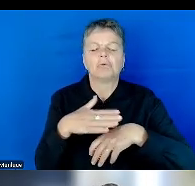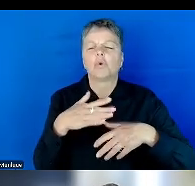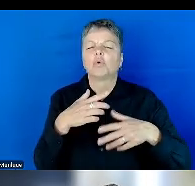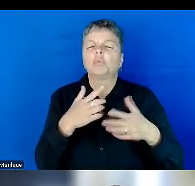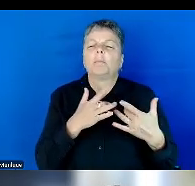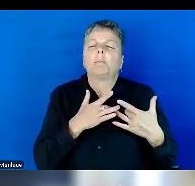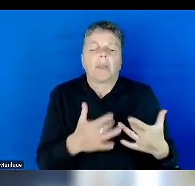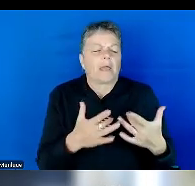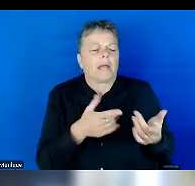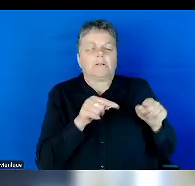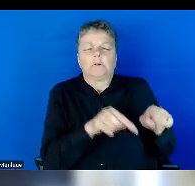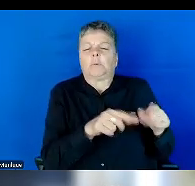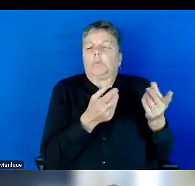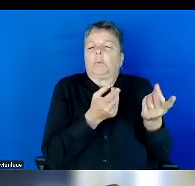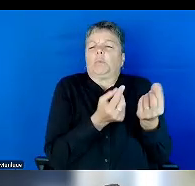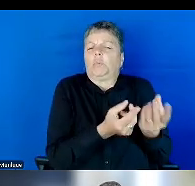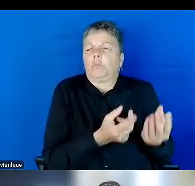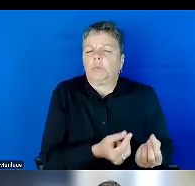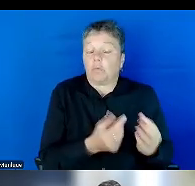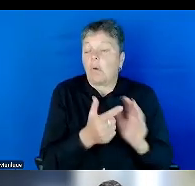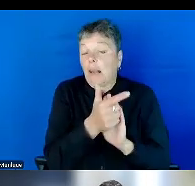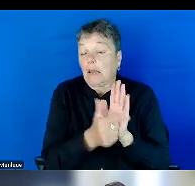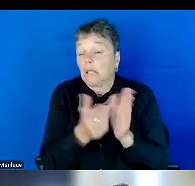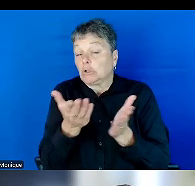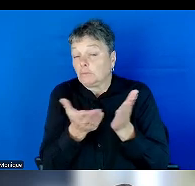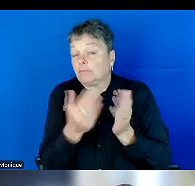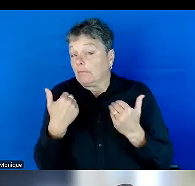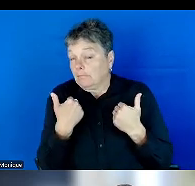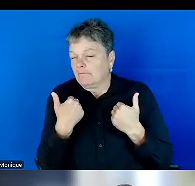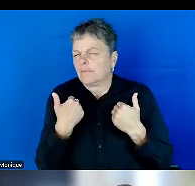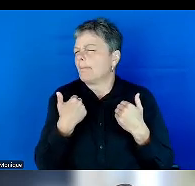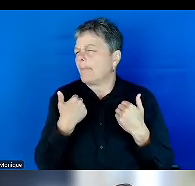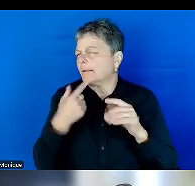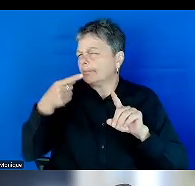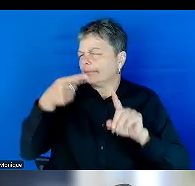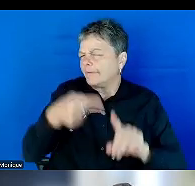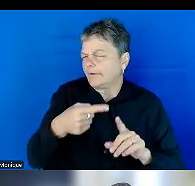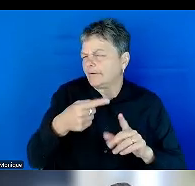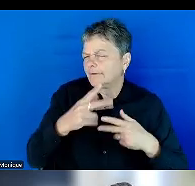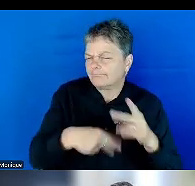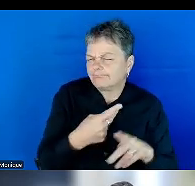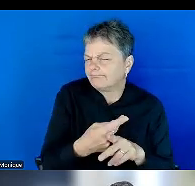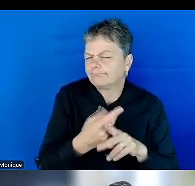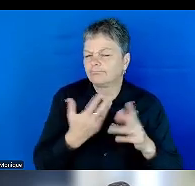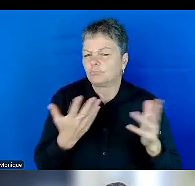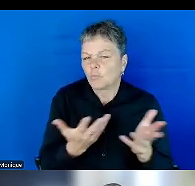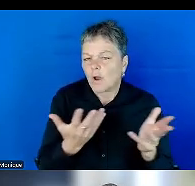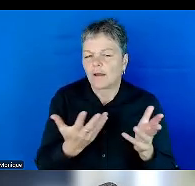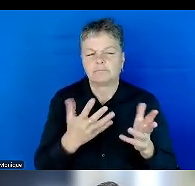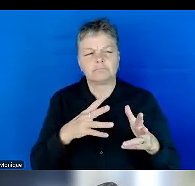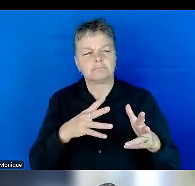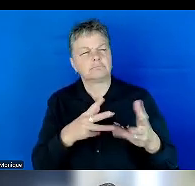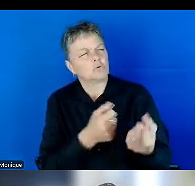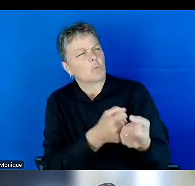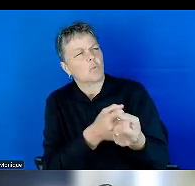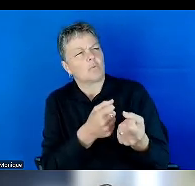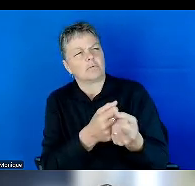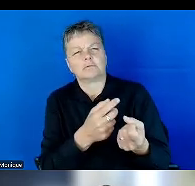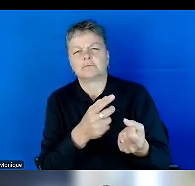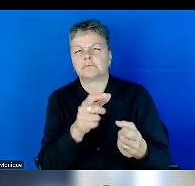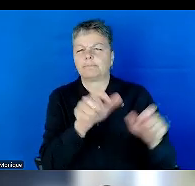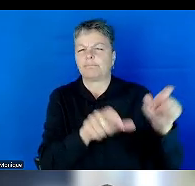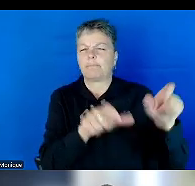and what kind of legal services uh we can give uh to persons with disabilities across the province.